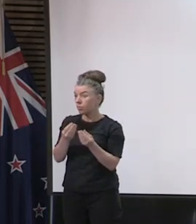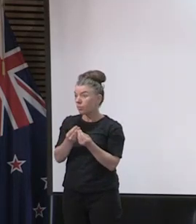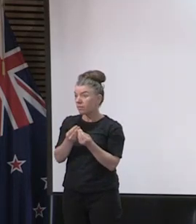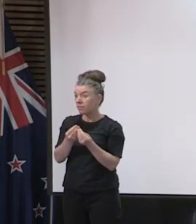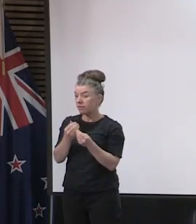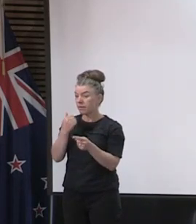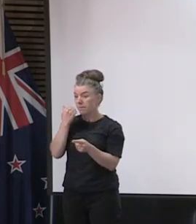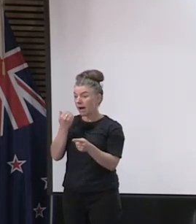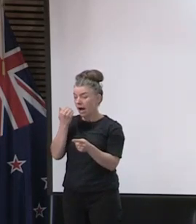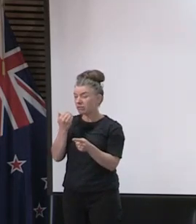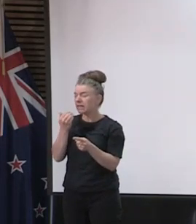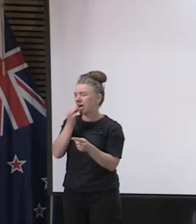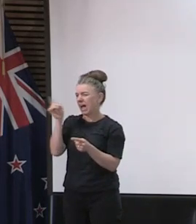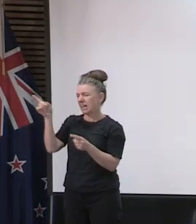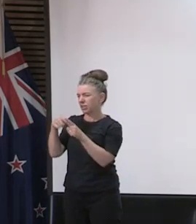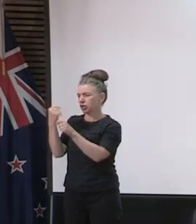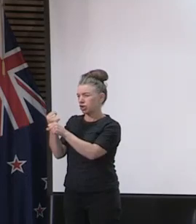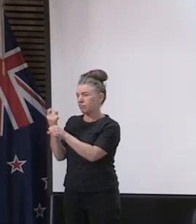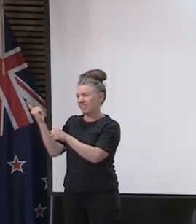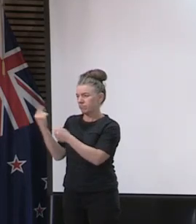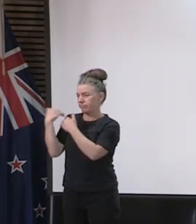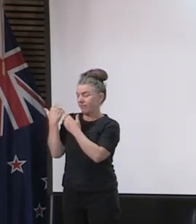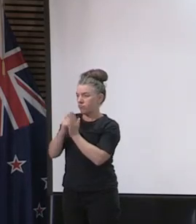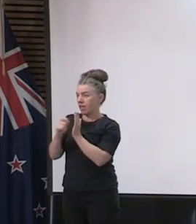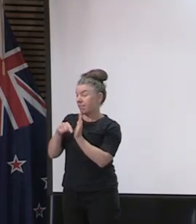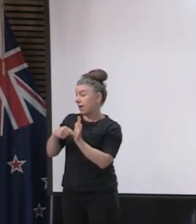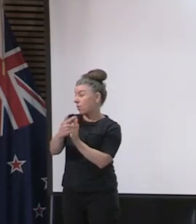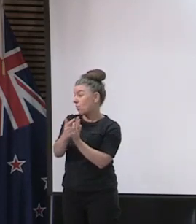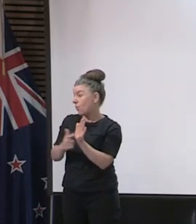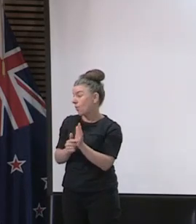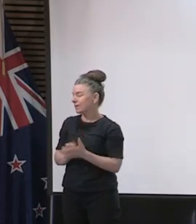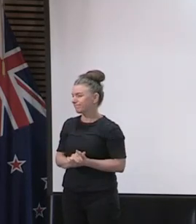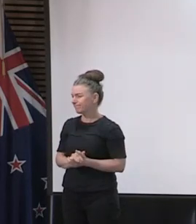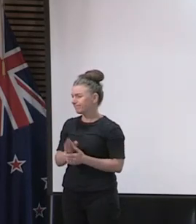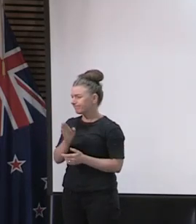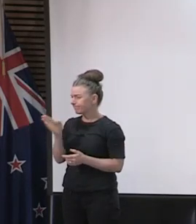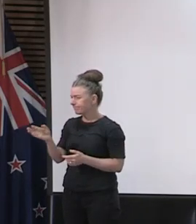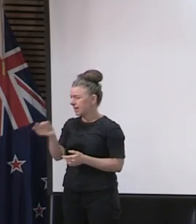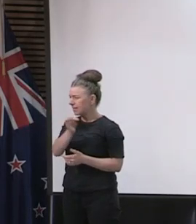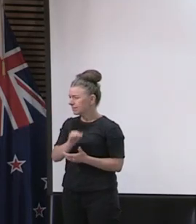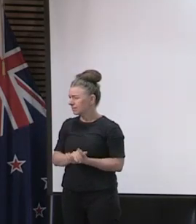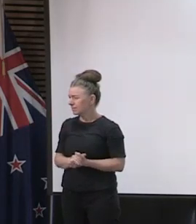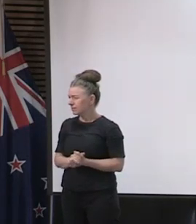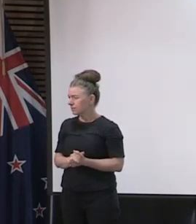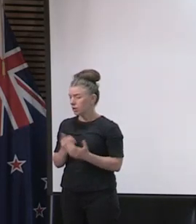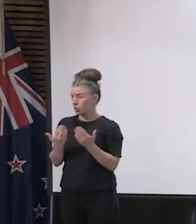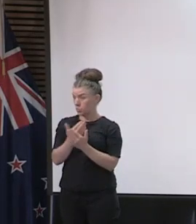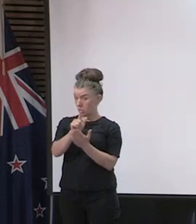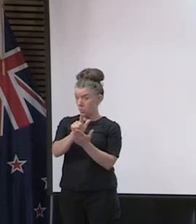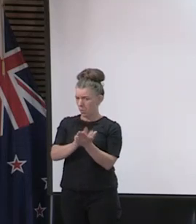protection was, of course, raised. For explicit consultation, always question the Attorney-General because he was managing the bill. In